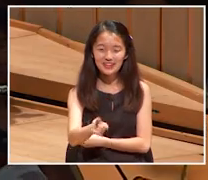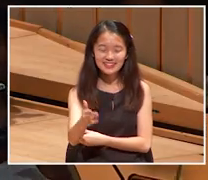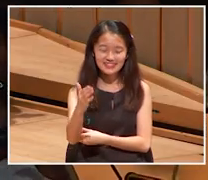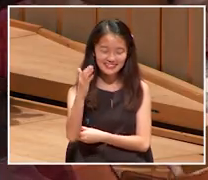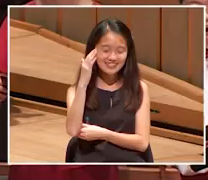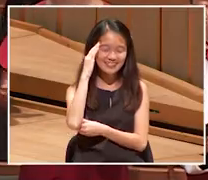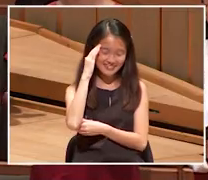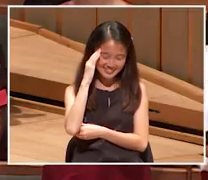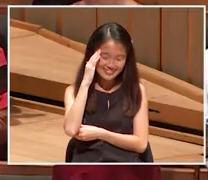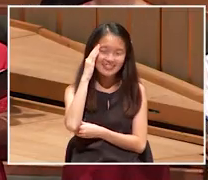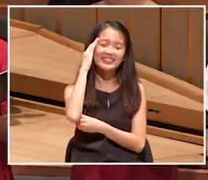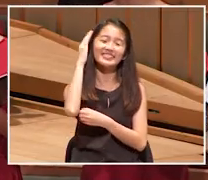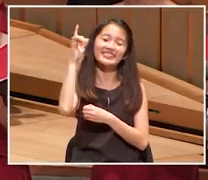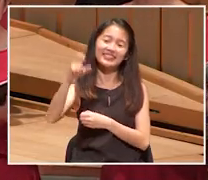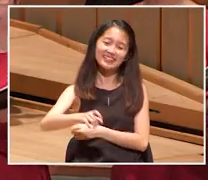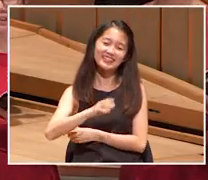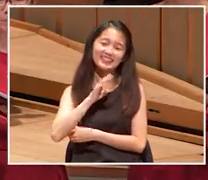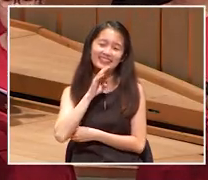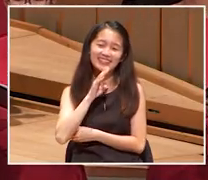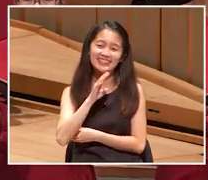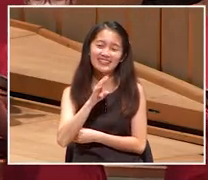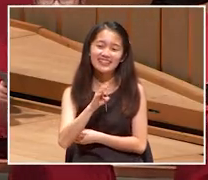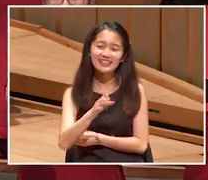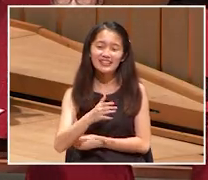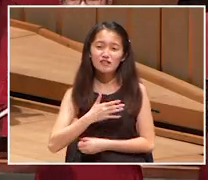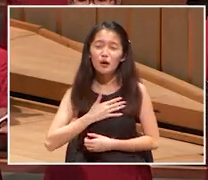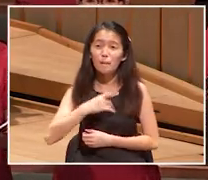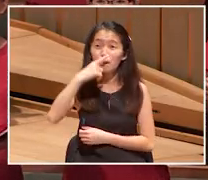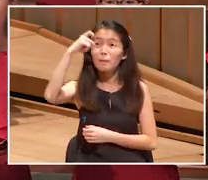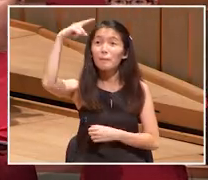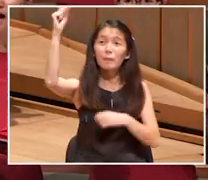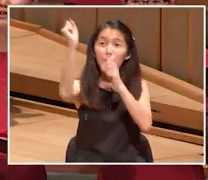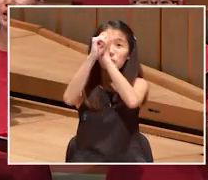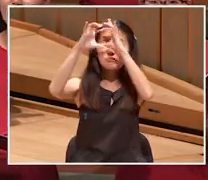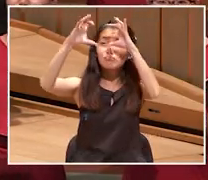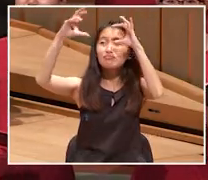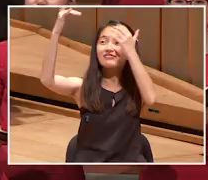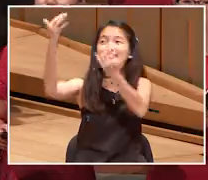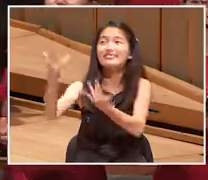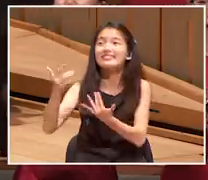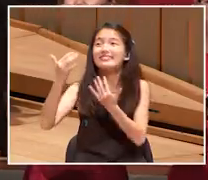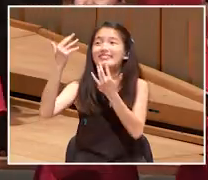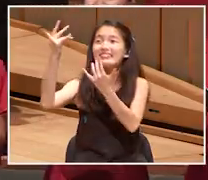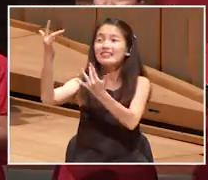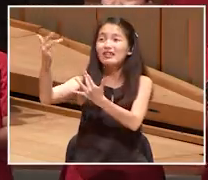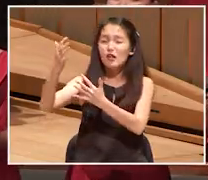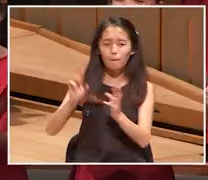Where I know I must be Where my dreams wait for me